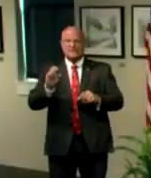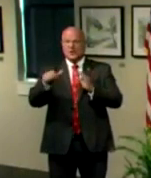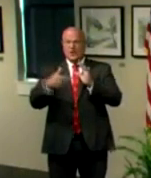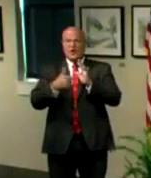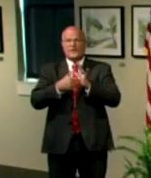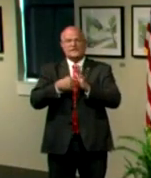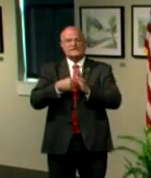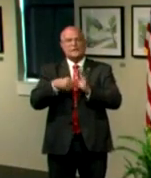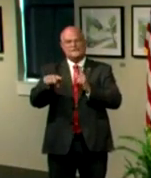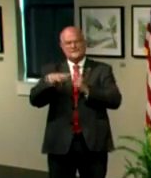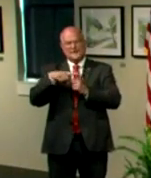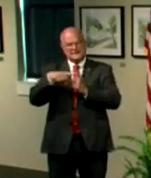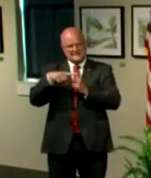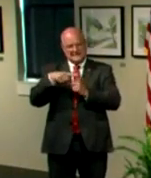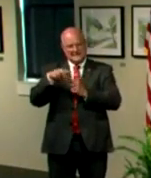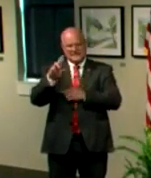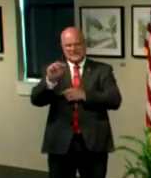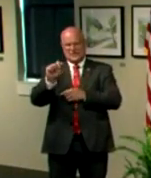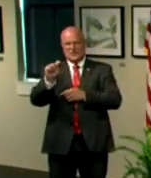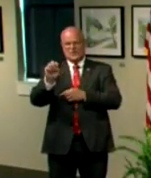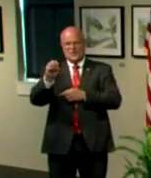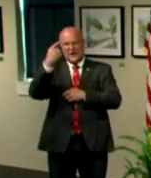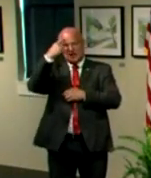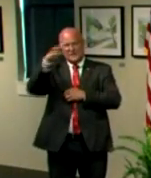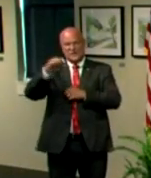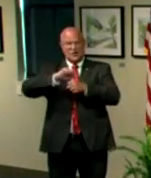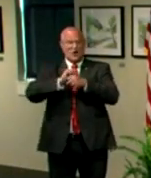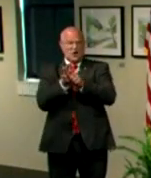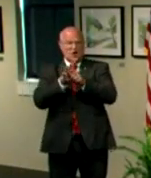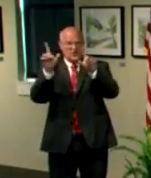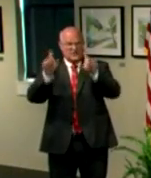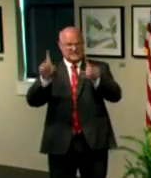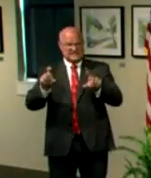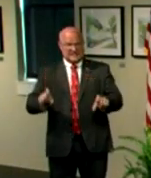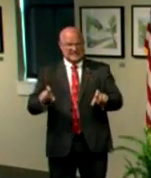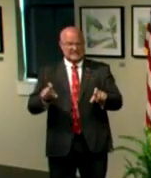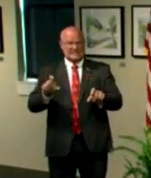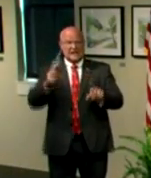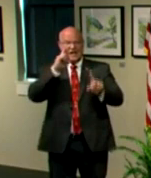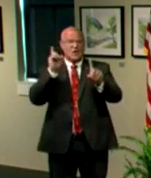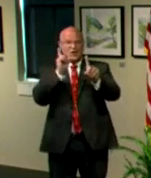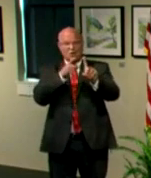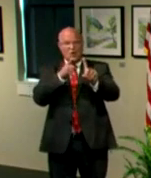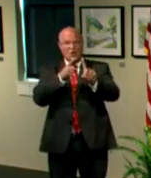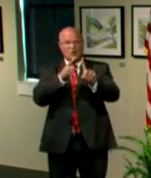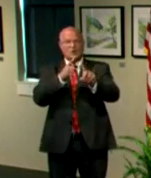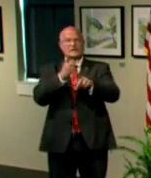YOU GO TO THE NEXT SEVEN DAY ROLLING AVERAGE OF TESTS.